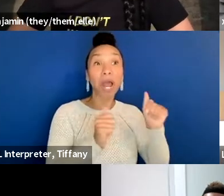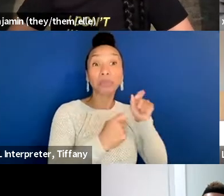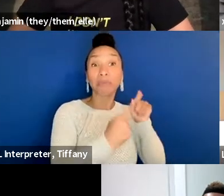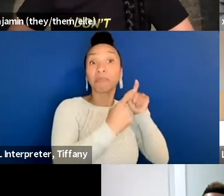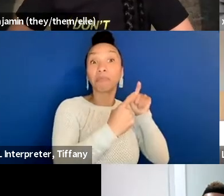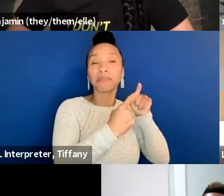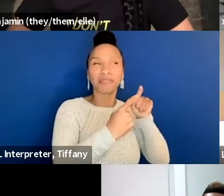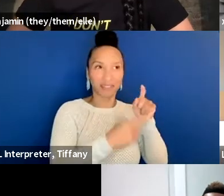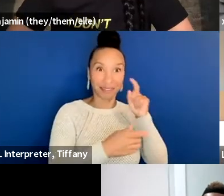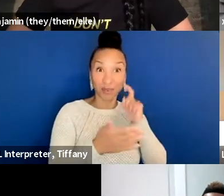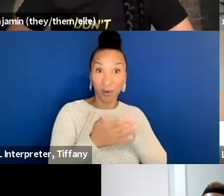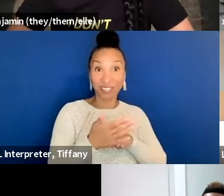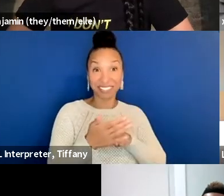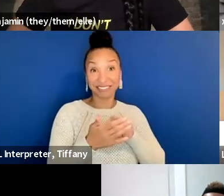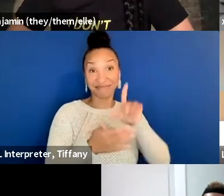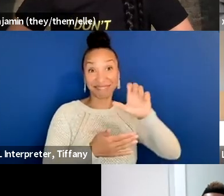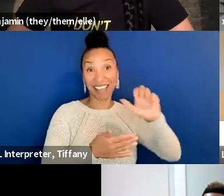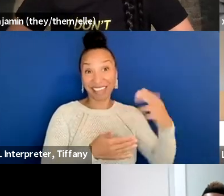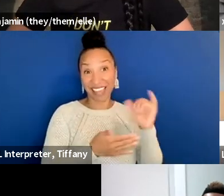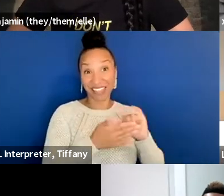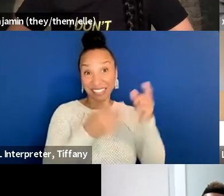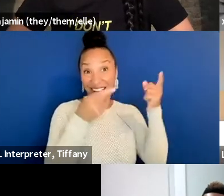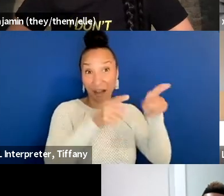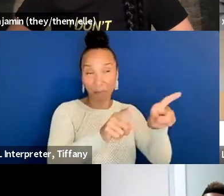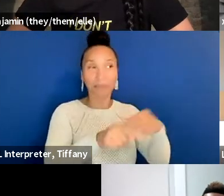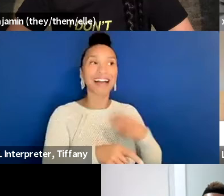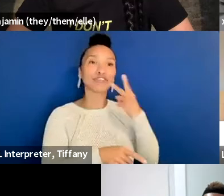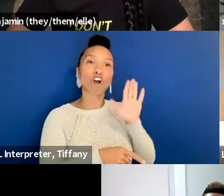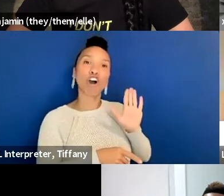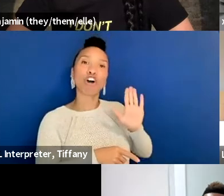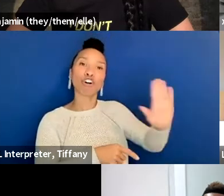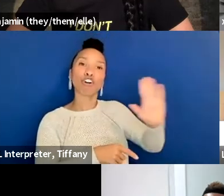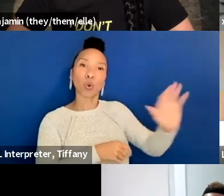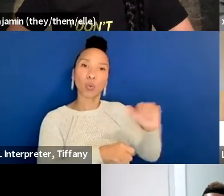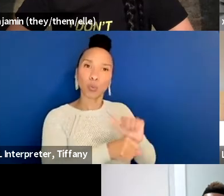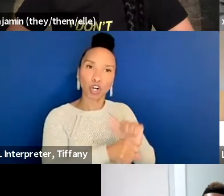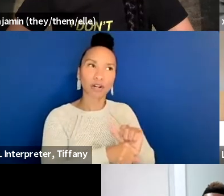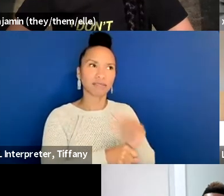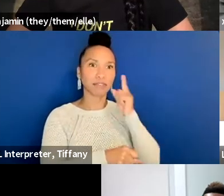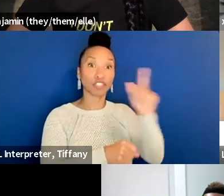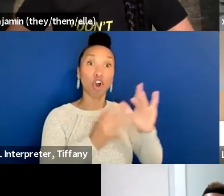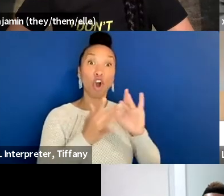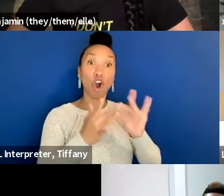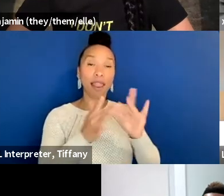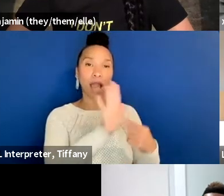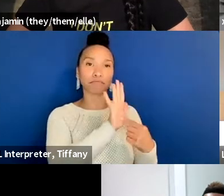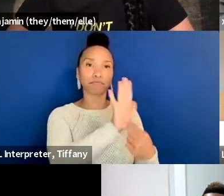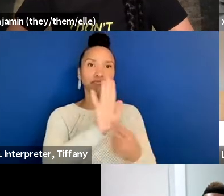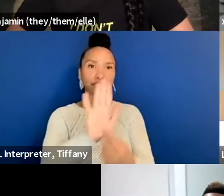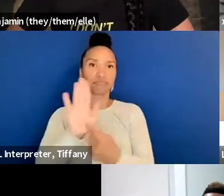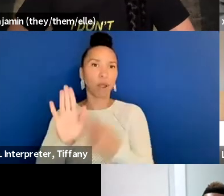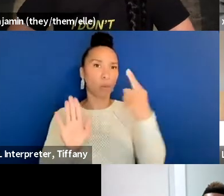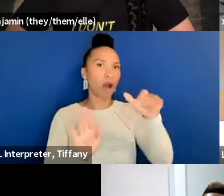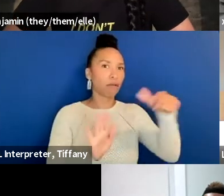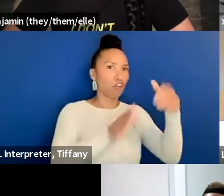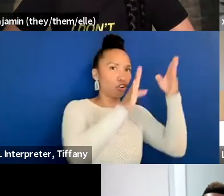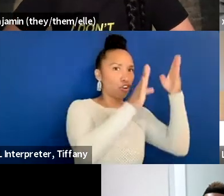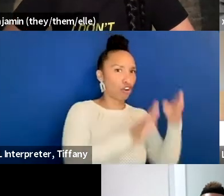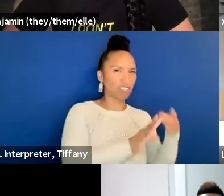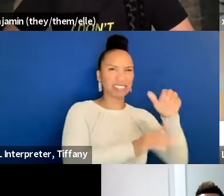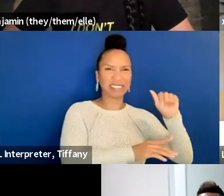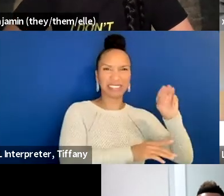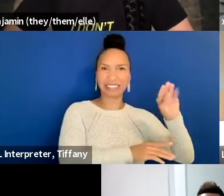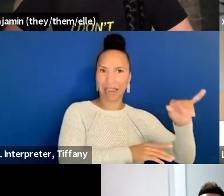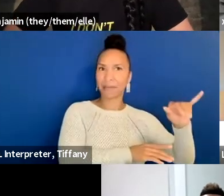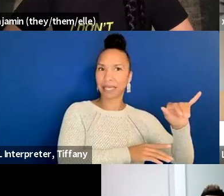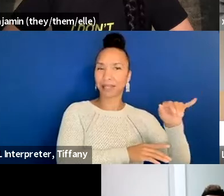Benjamin (they/them/elle): hi amy and I was really, really impressed and compelled by the imagery that Leo was working with wanted to connect.